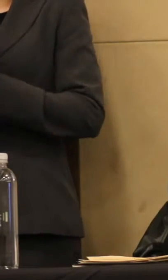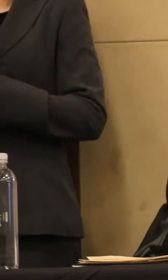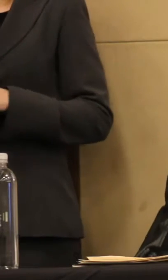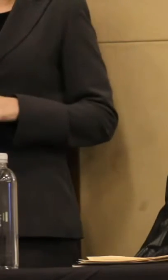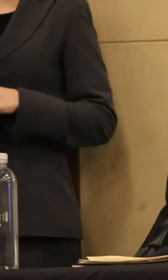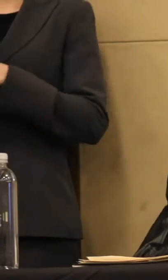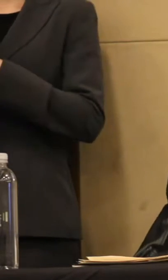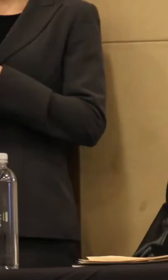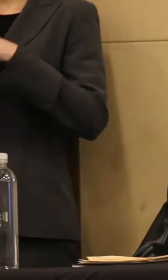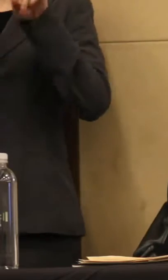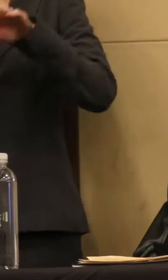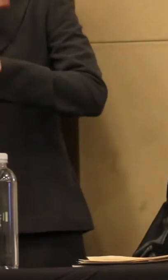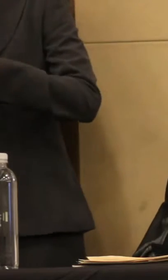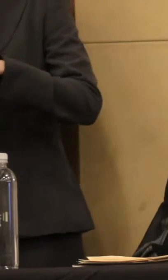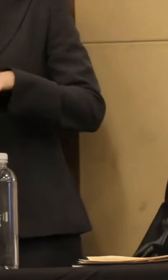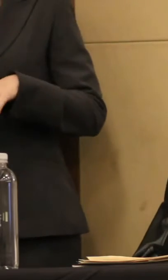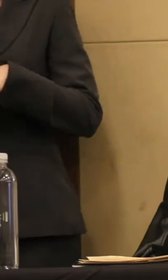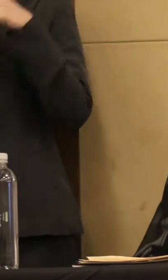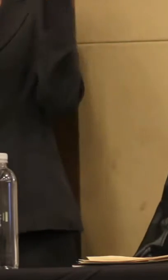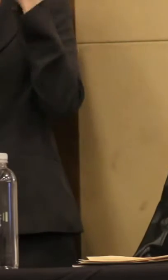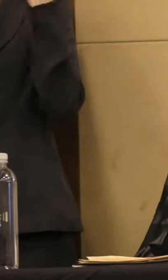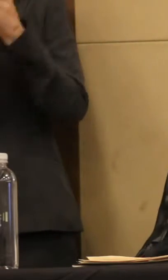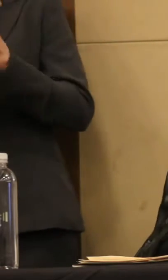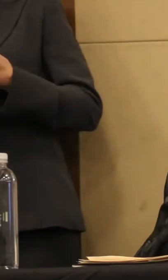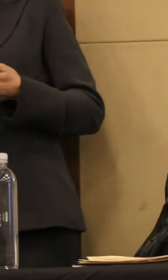last week 28th Anniversary.